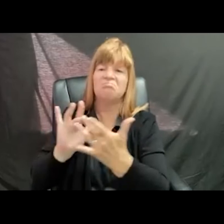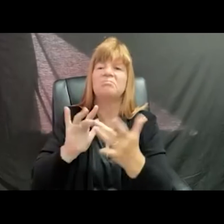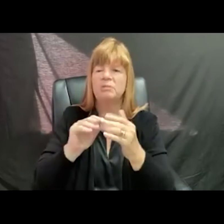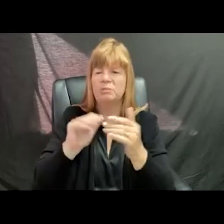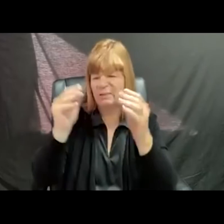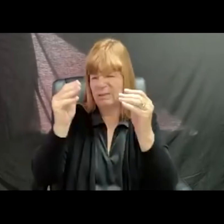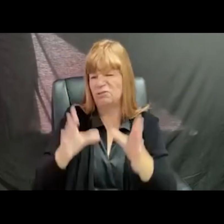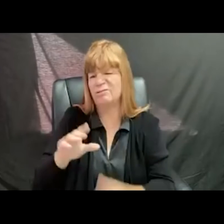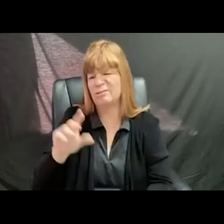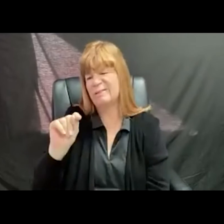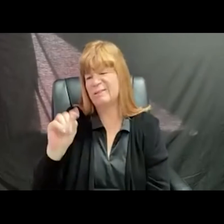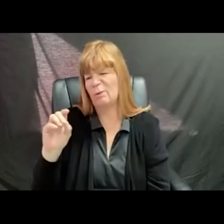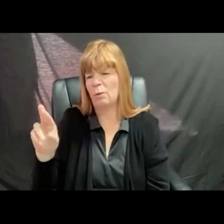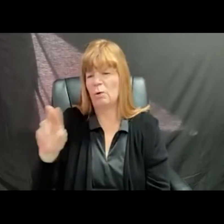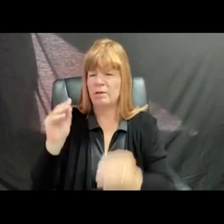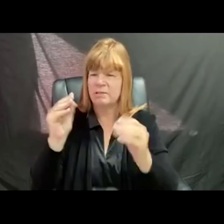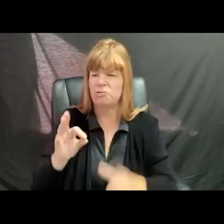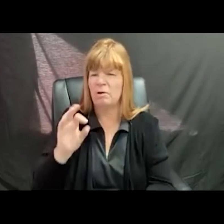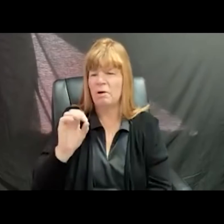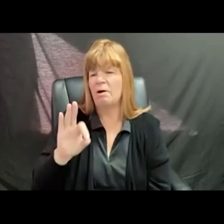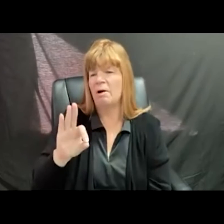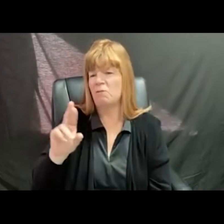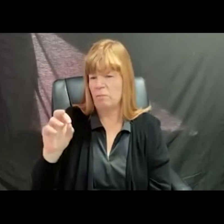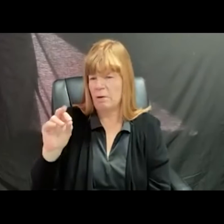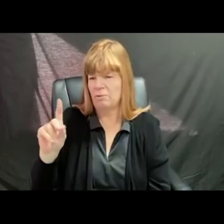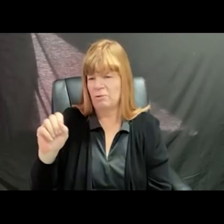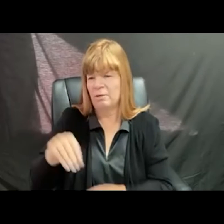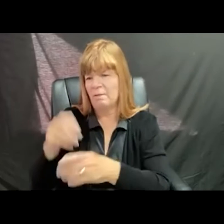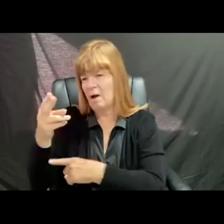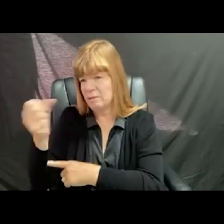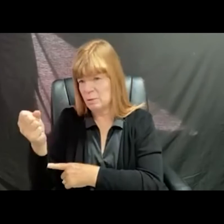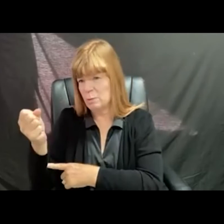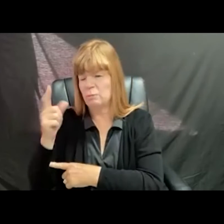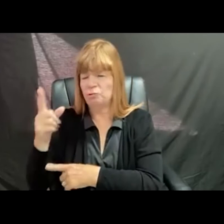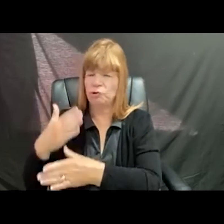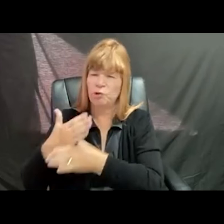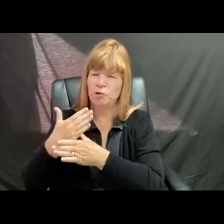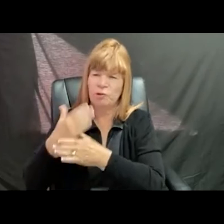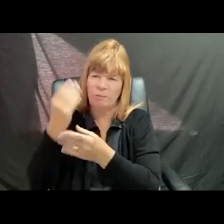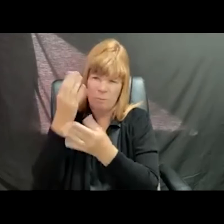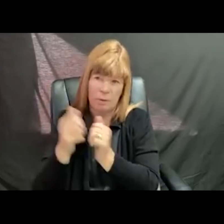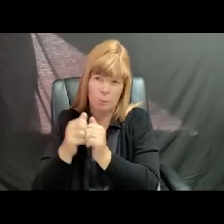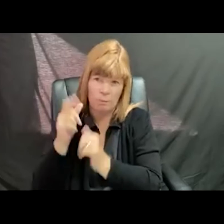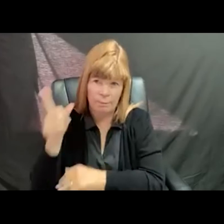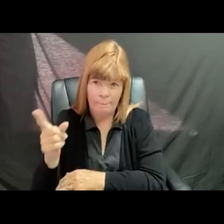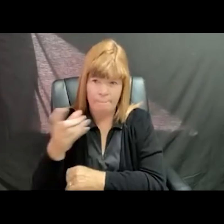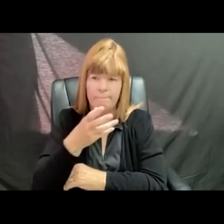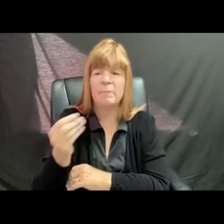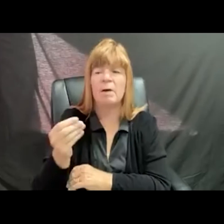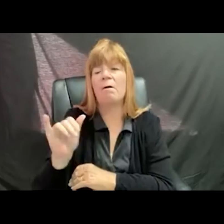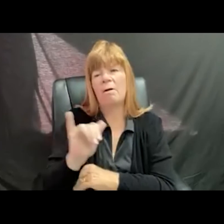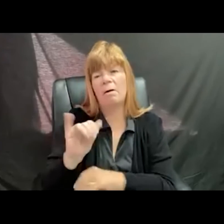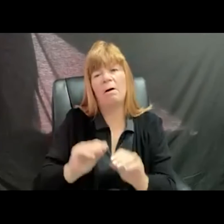the high school and and share information with them also they obviously share with the with the